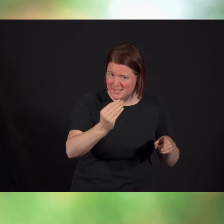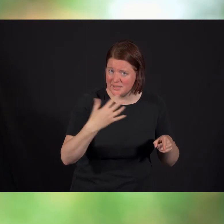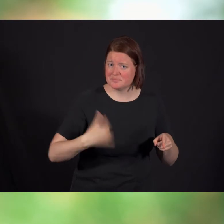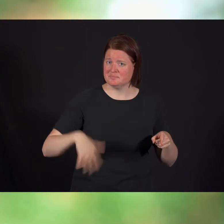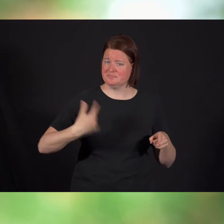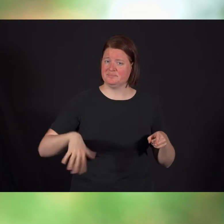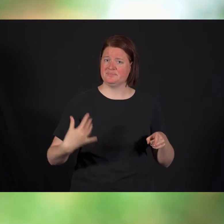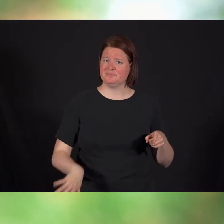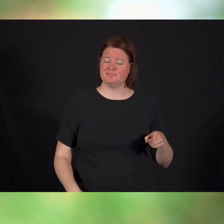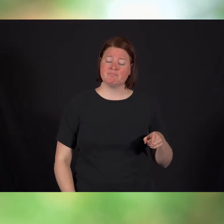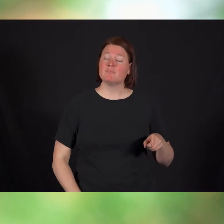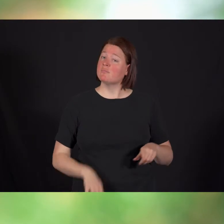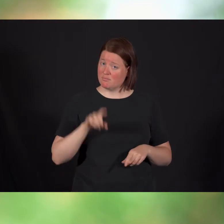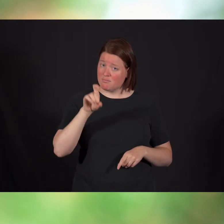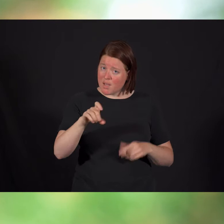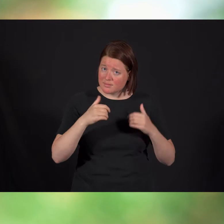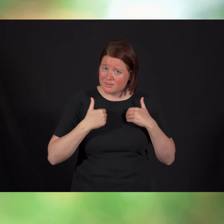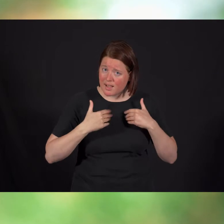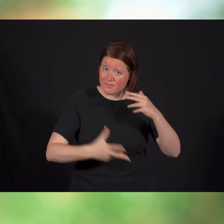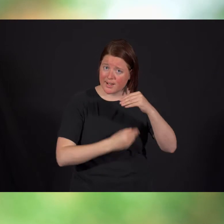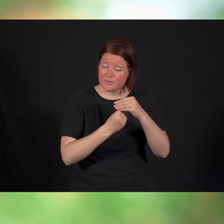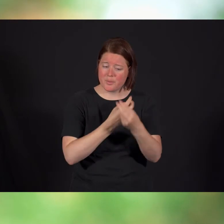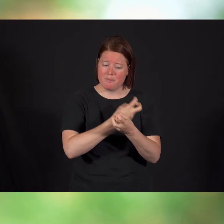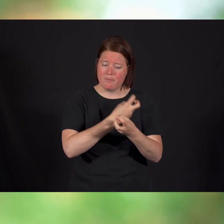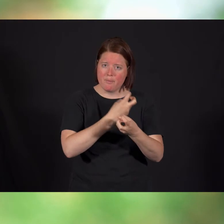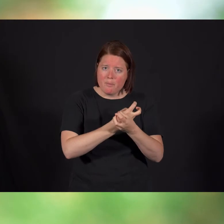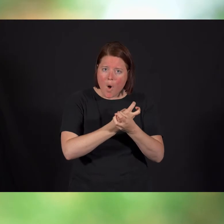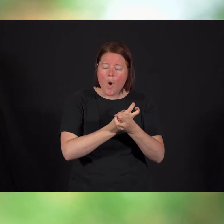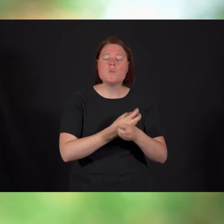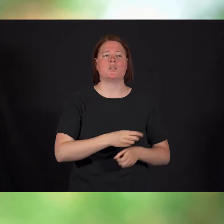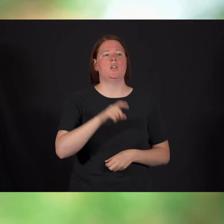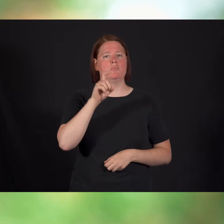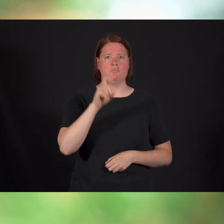And the reason they need to have those extra bones in order to turn their heads very far to look at the world around them